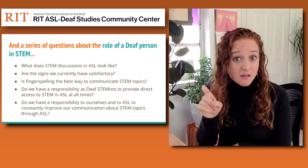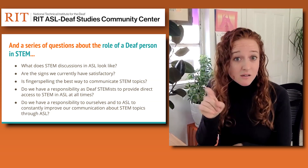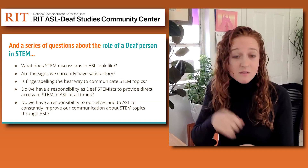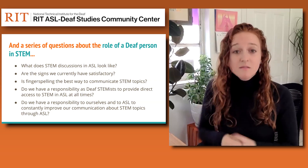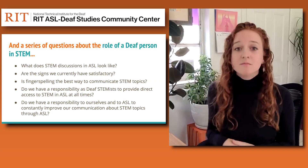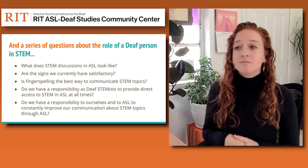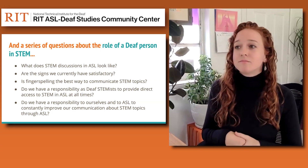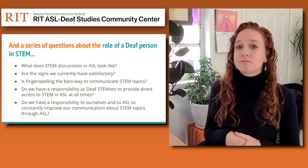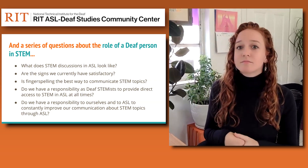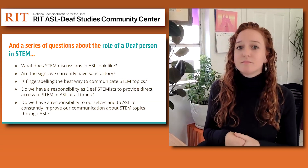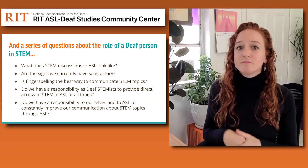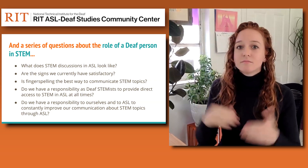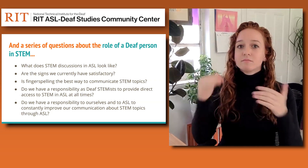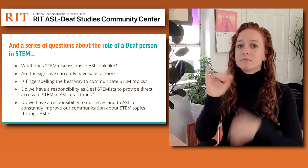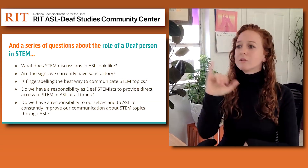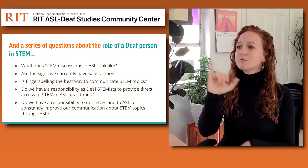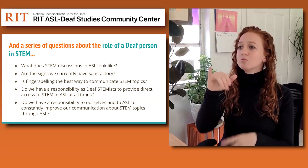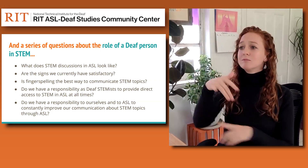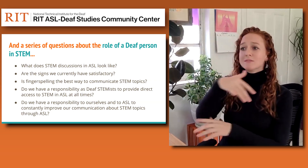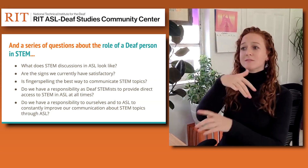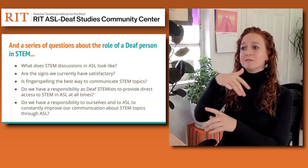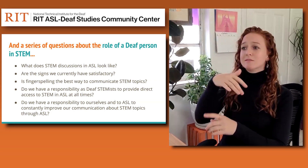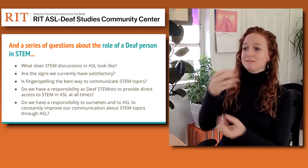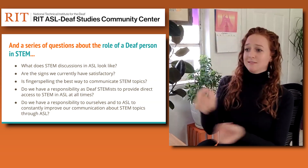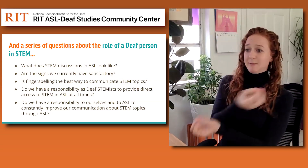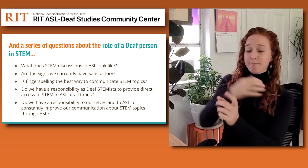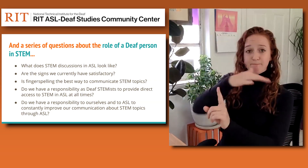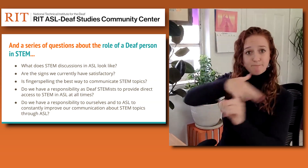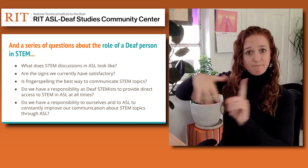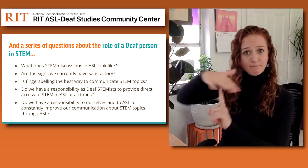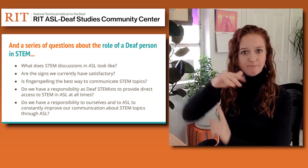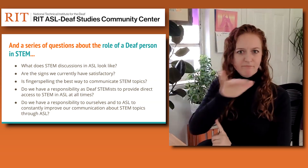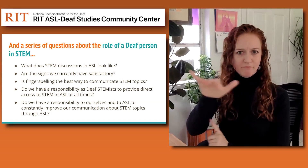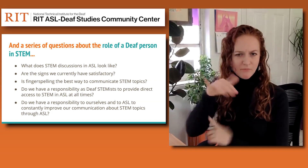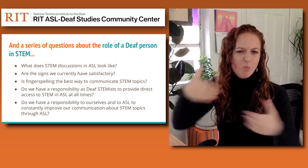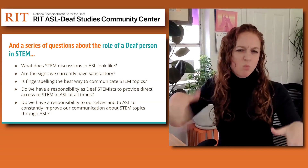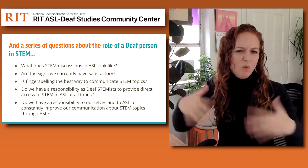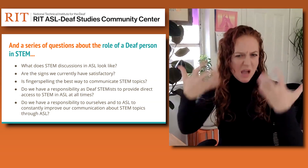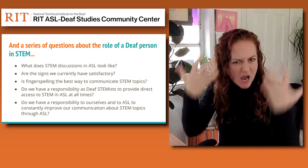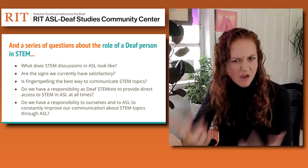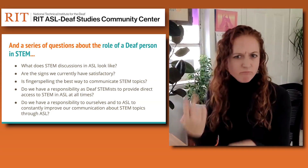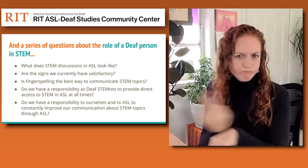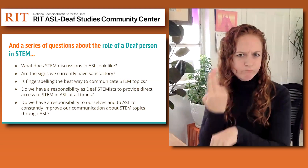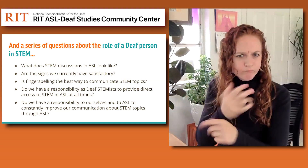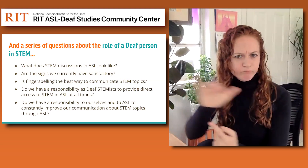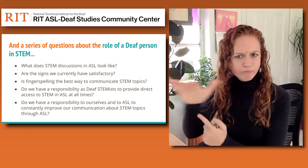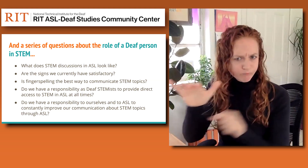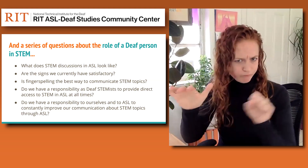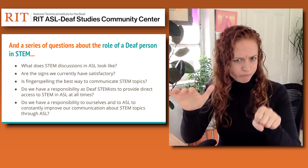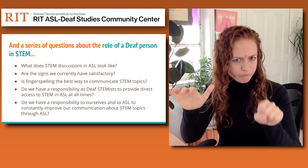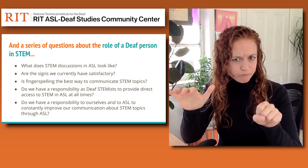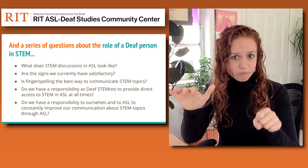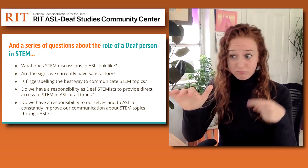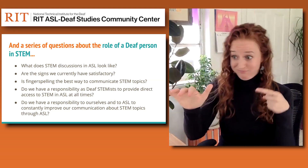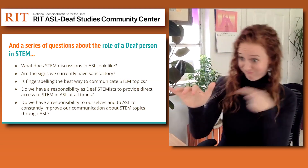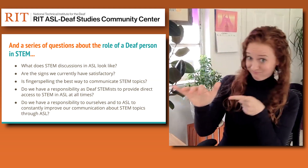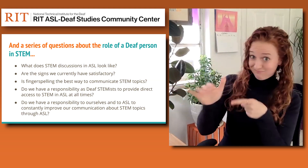Is that a satisfactory method of doing so? Is finger spelling... Especially in the STEM topics,